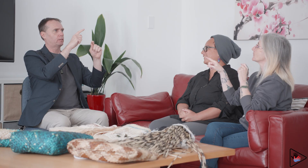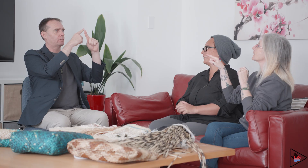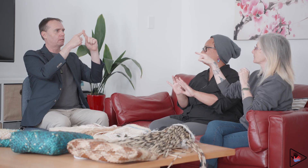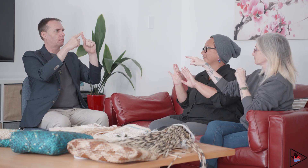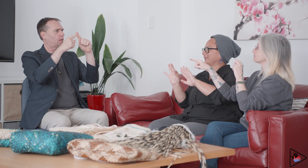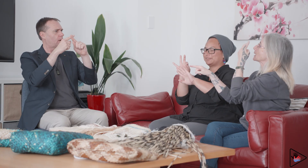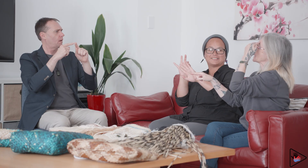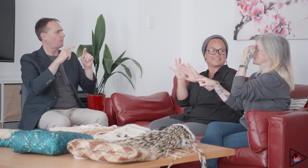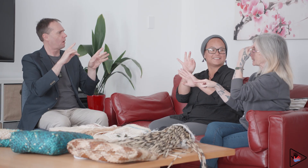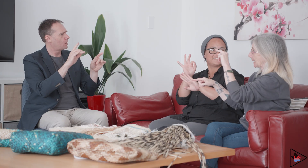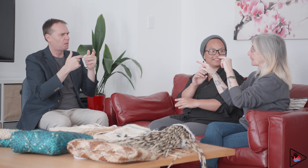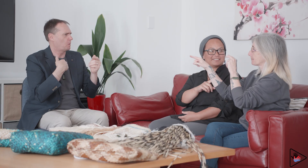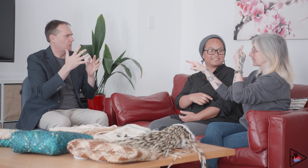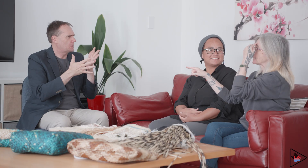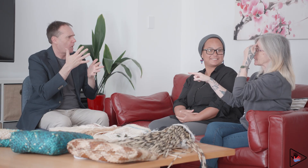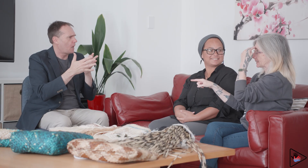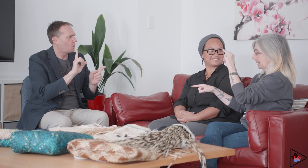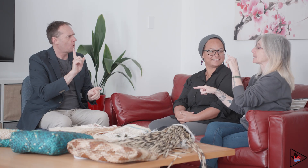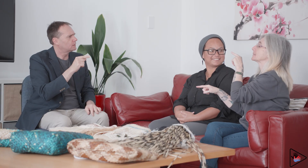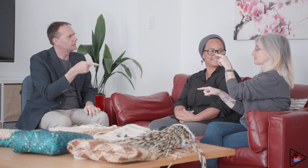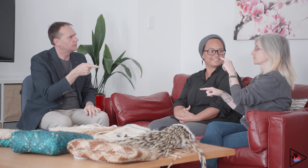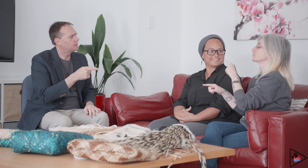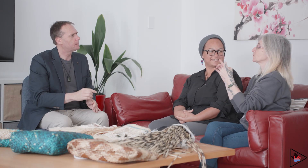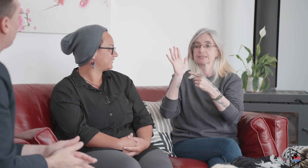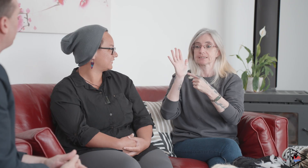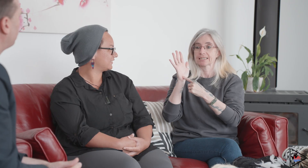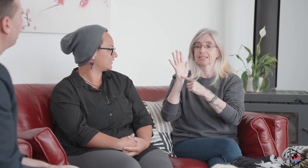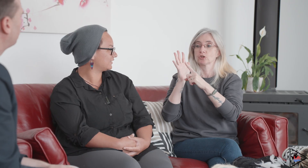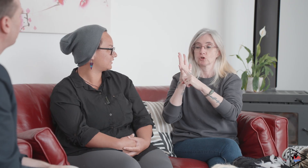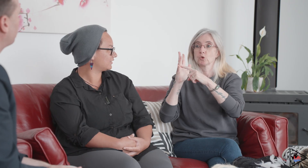some things on the wall, there's a certain pattern and certain weaving, do you have a sign for that